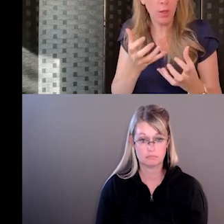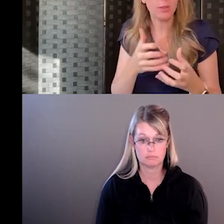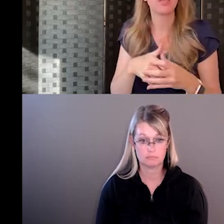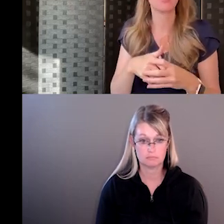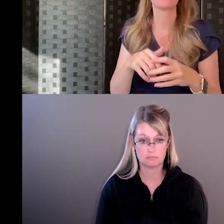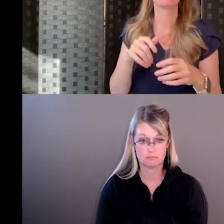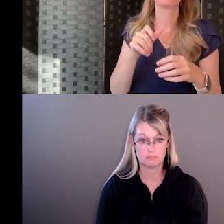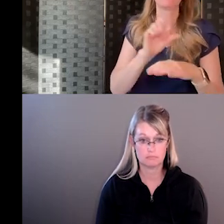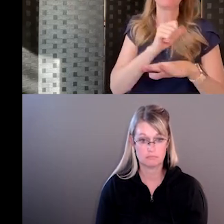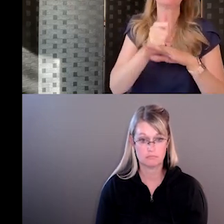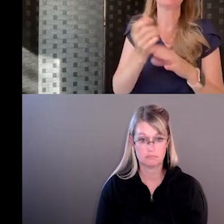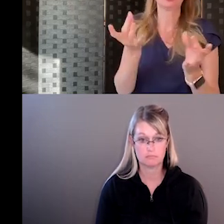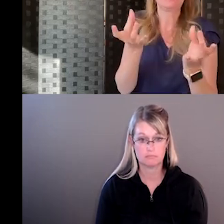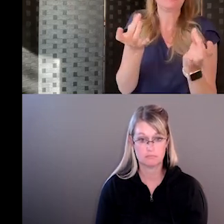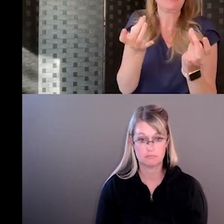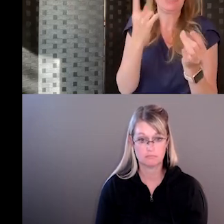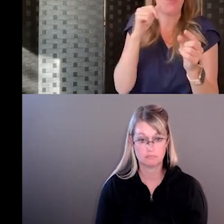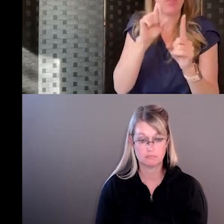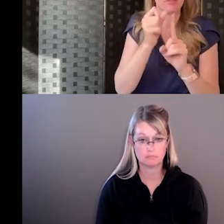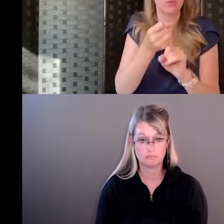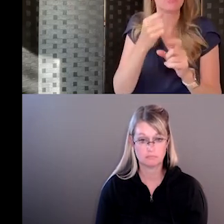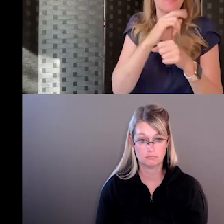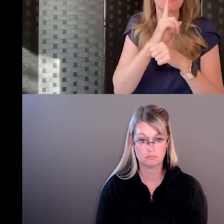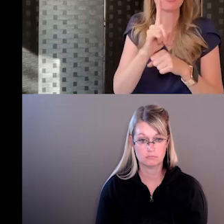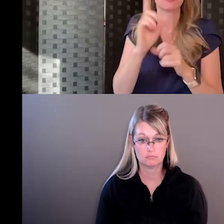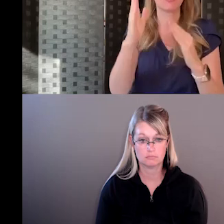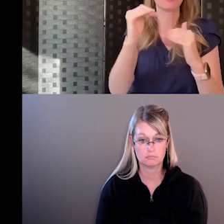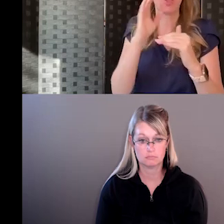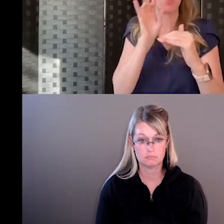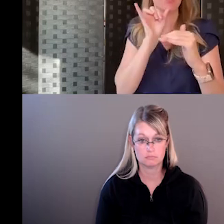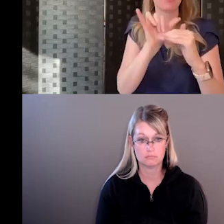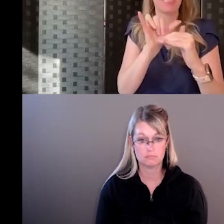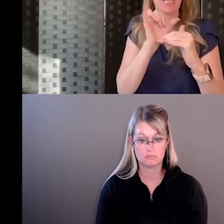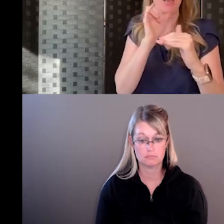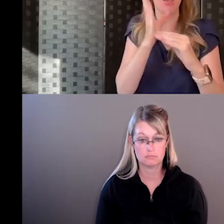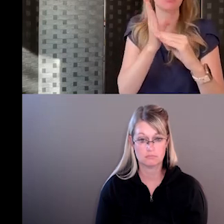position is sticky which ensures that it stays put inside of scrolling out of the viewport.